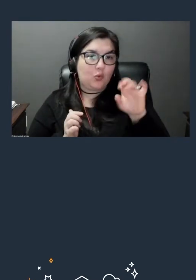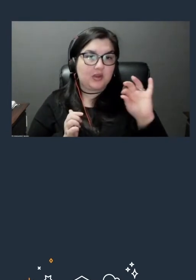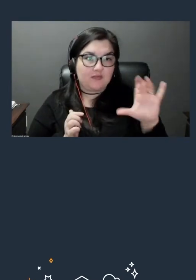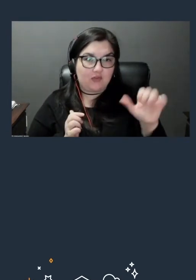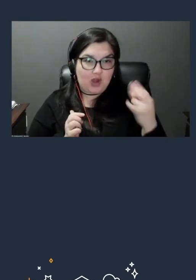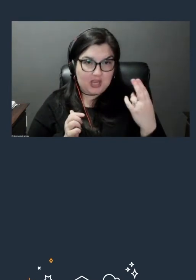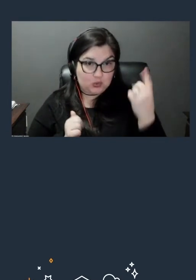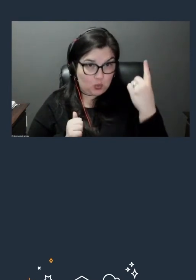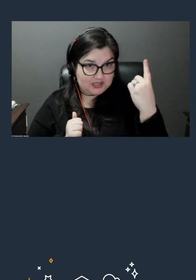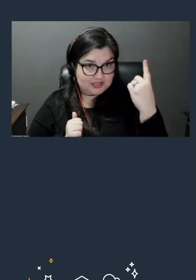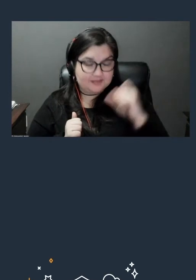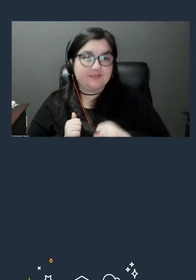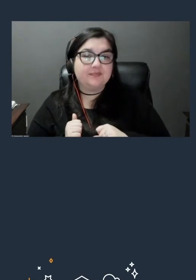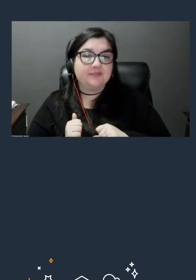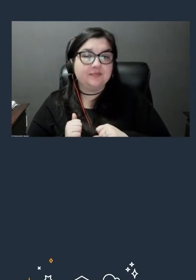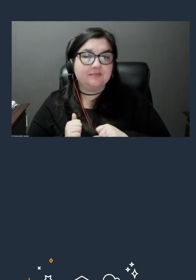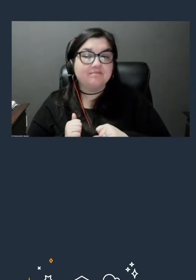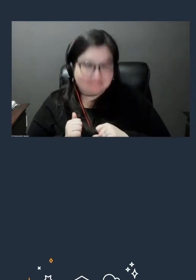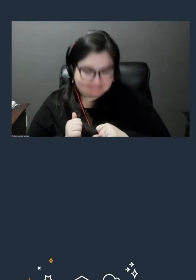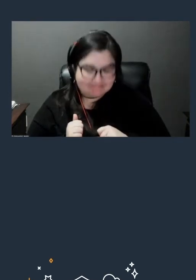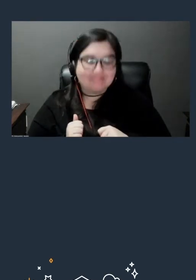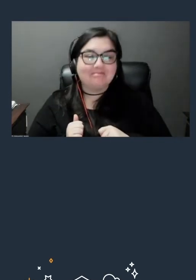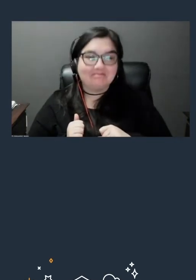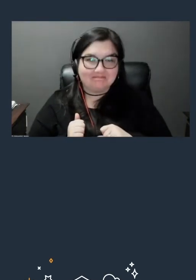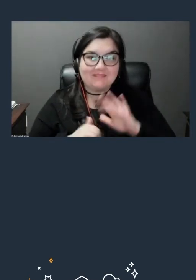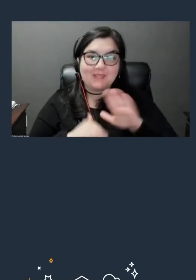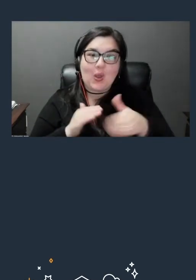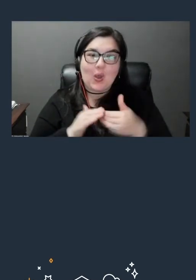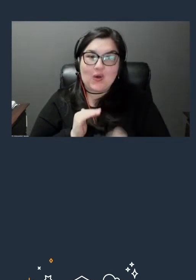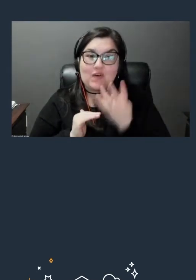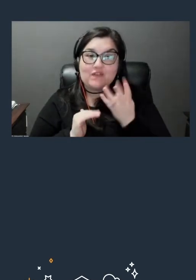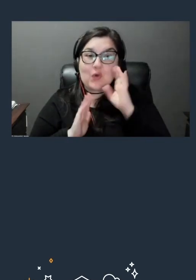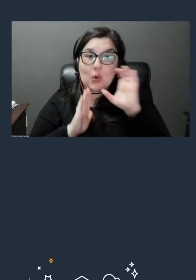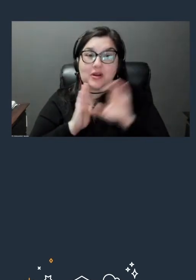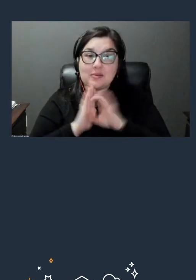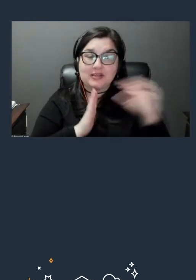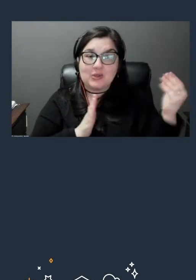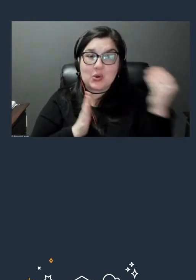All right, and as expected, all four pictures have now landed in our src1 bucket.